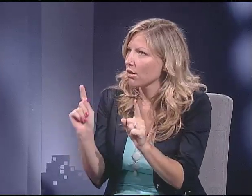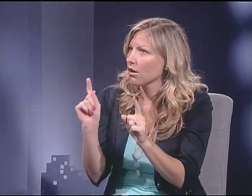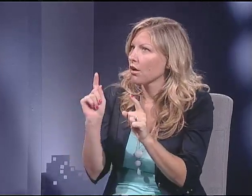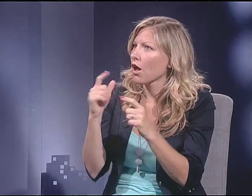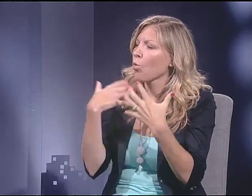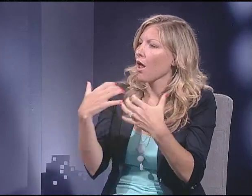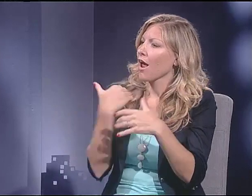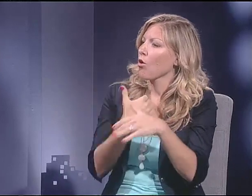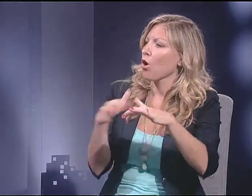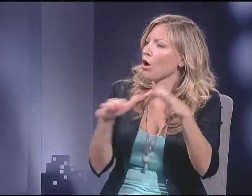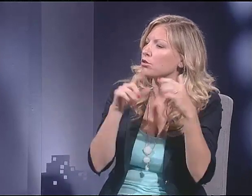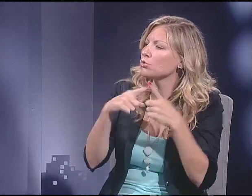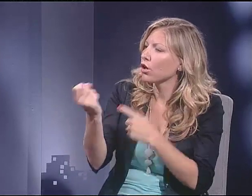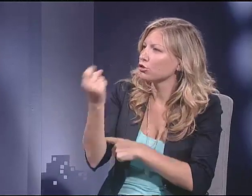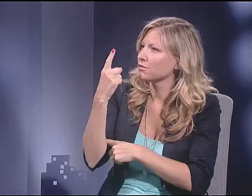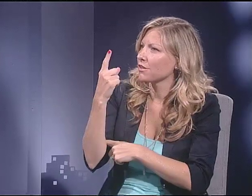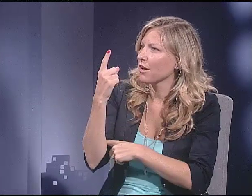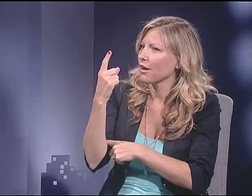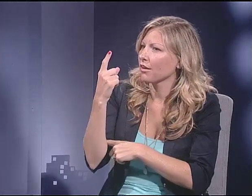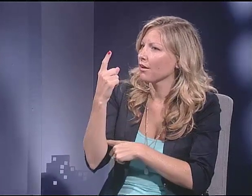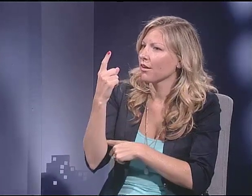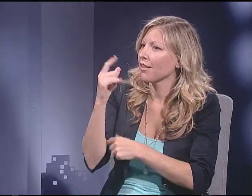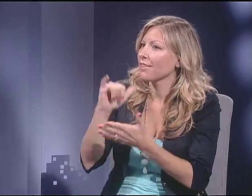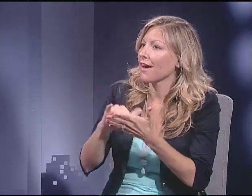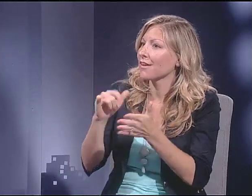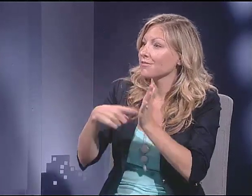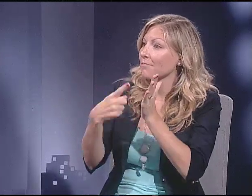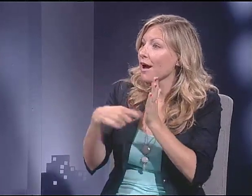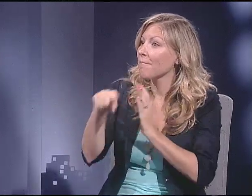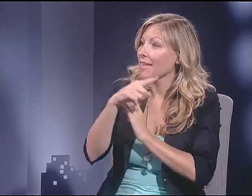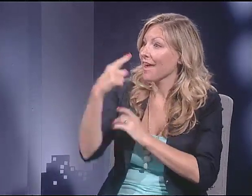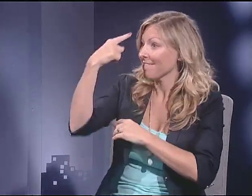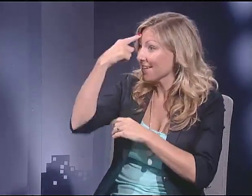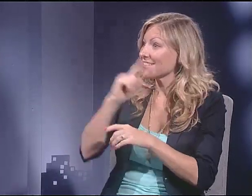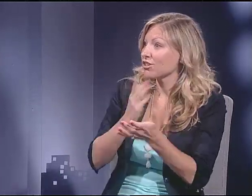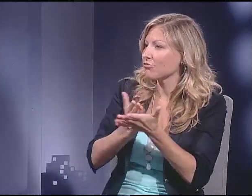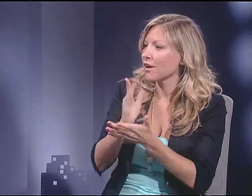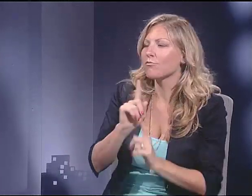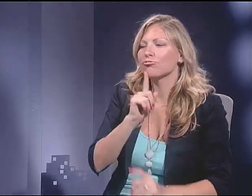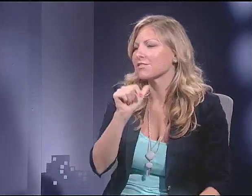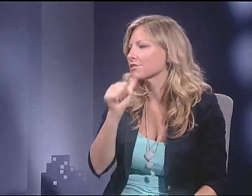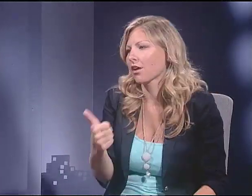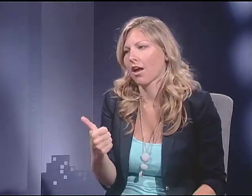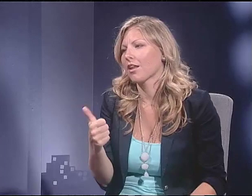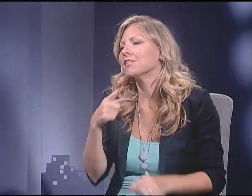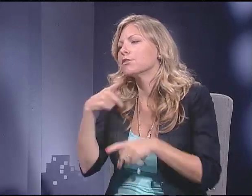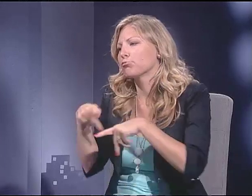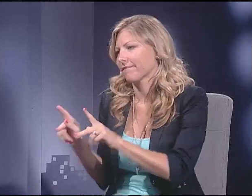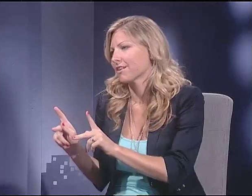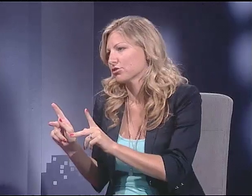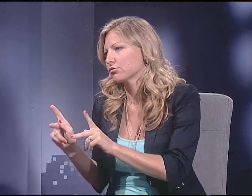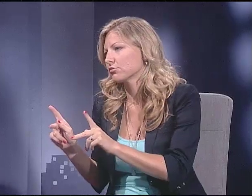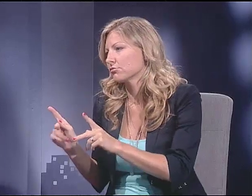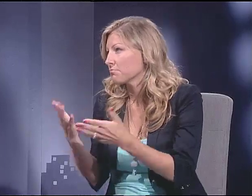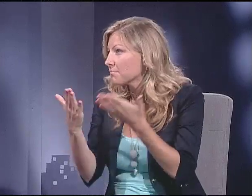I want our audience to really understand that sometimes they think that they do have a right,